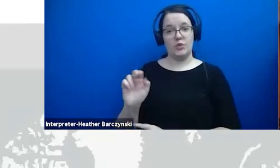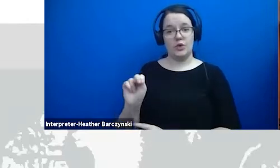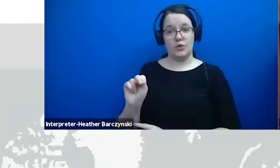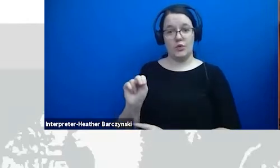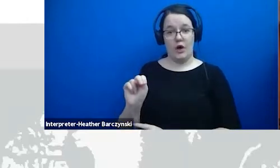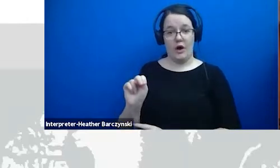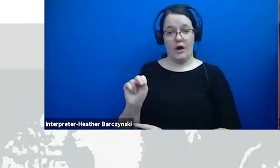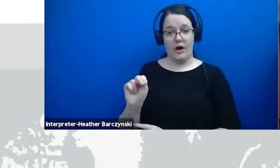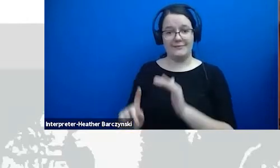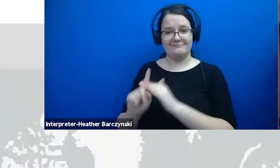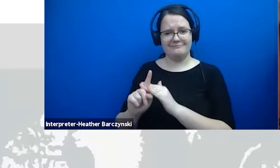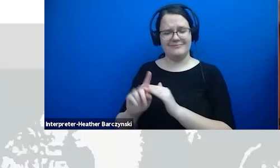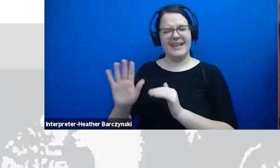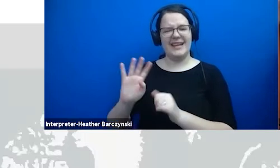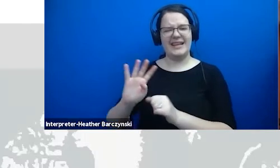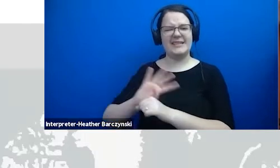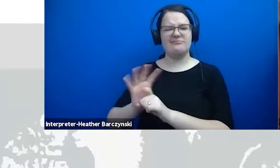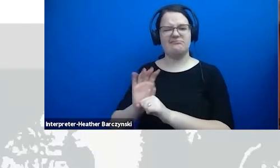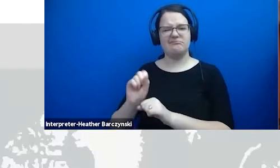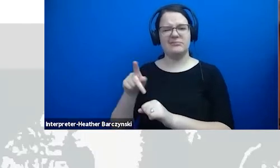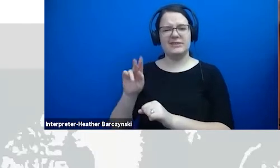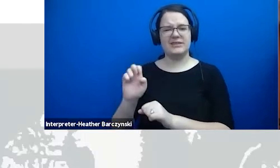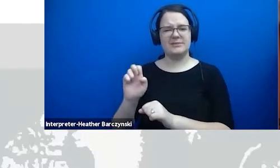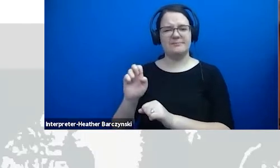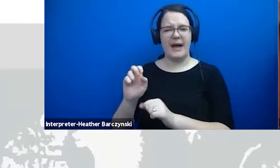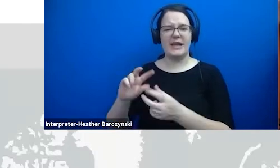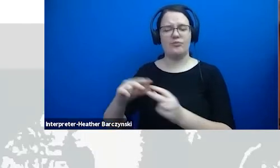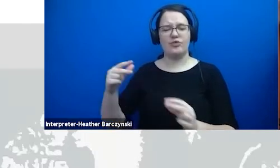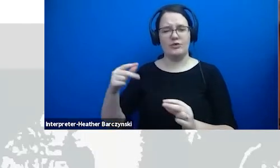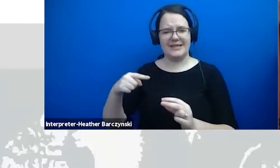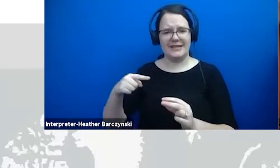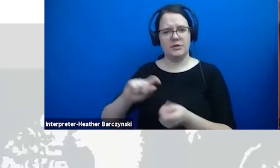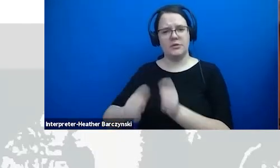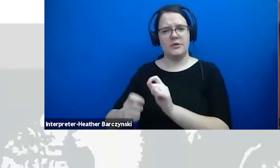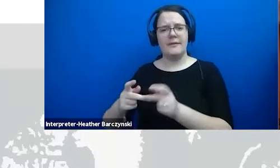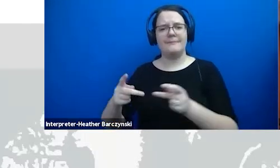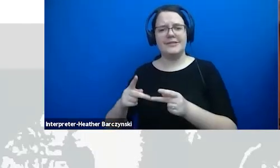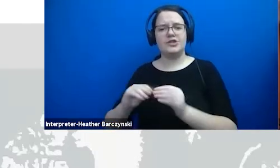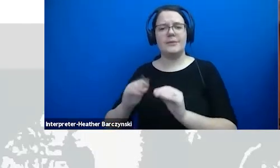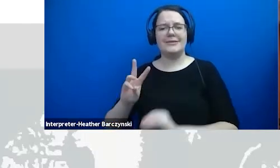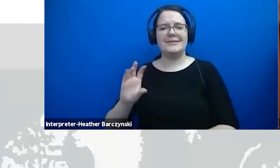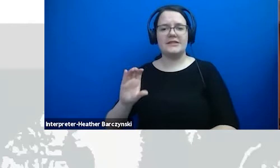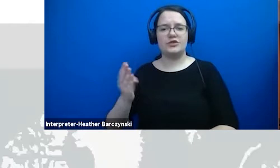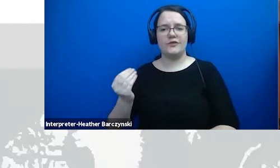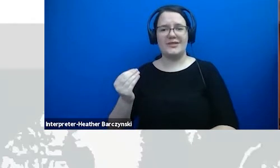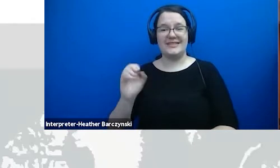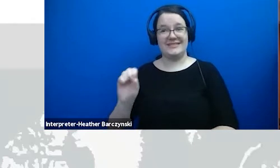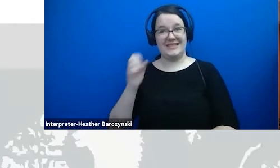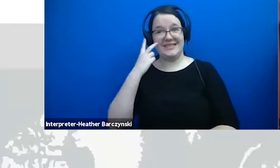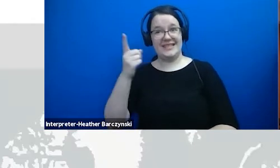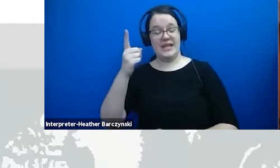spike protein at position number 614 you can see with the map of the world that it's sort of blue